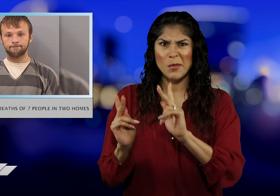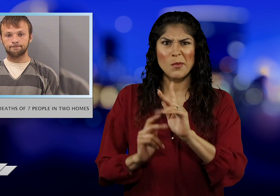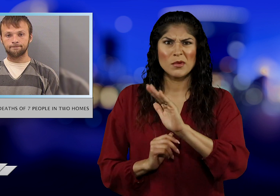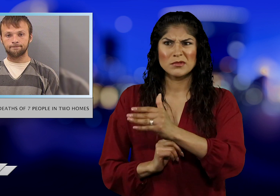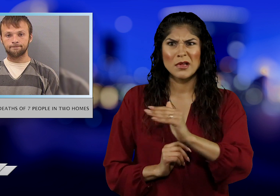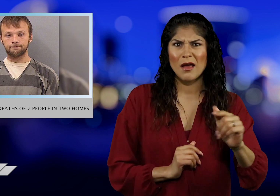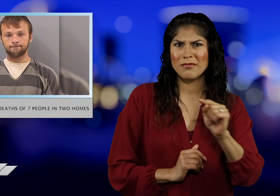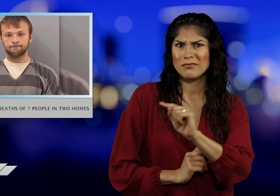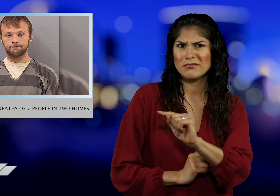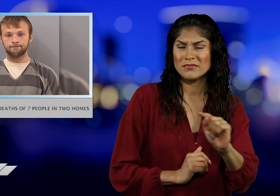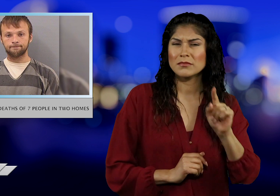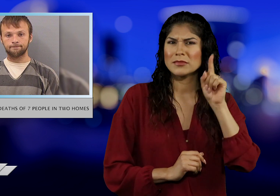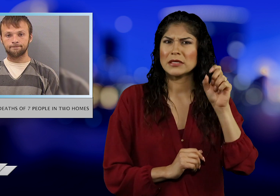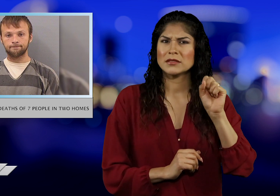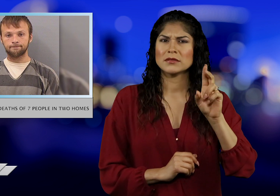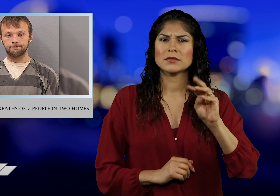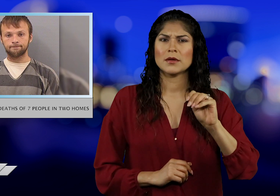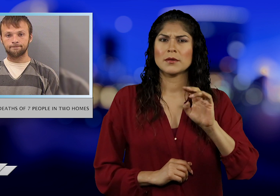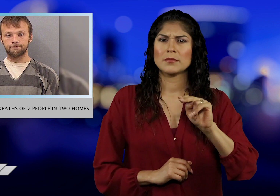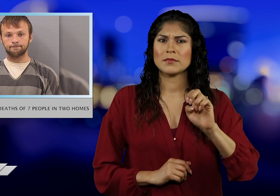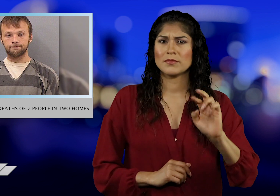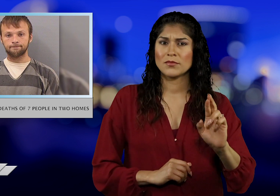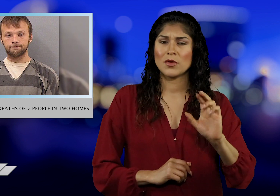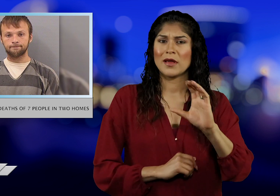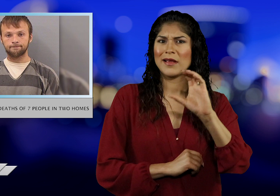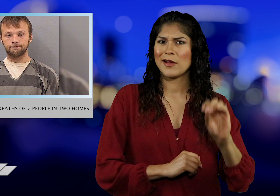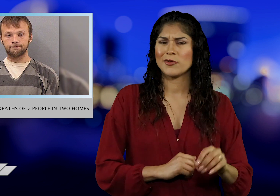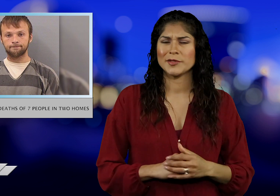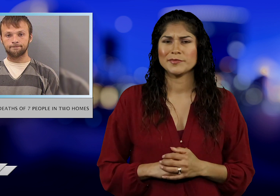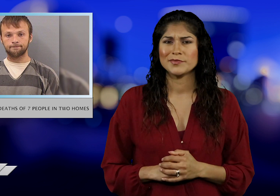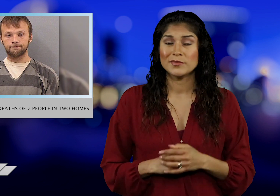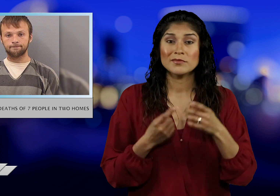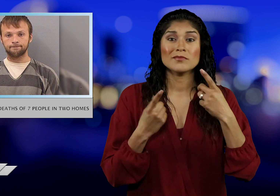people in Sumner County.